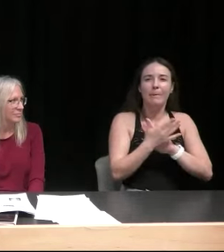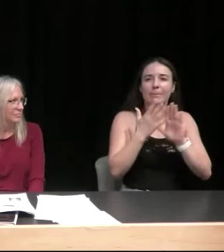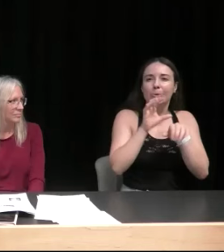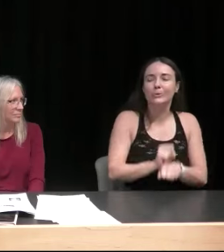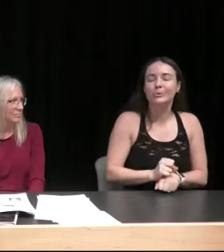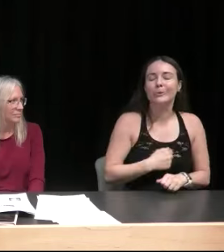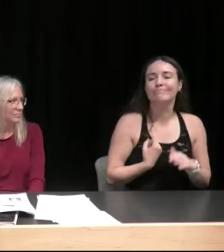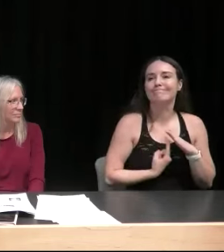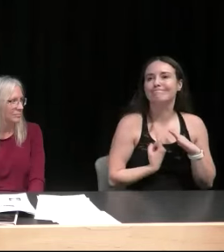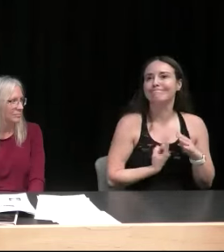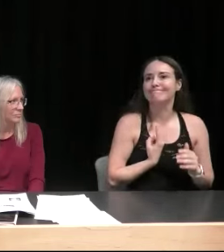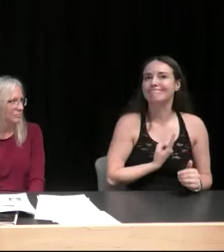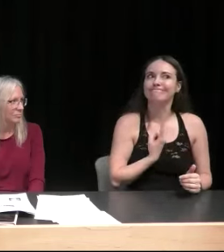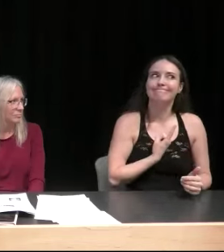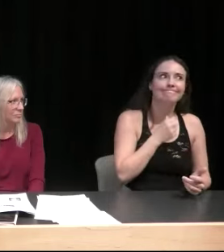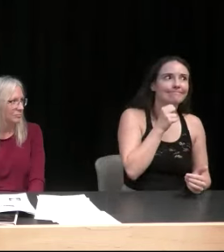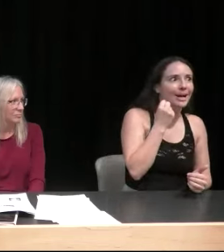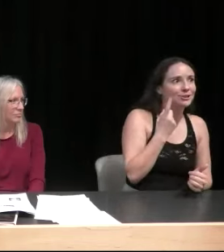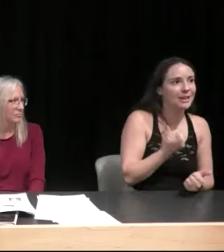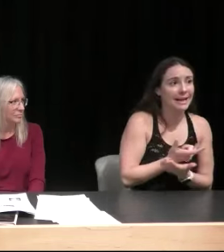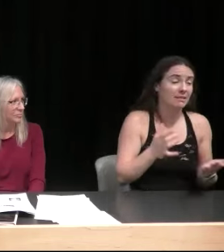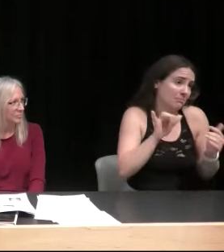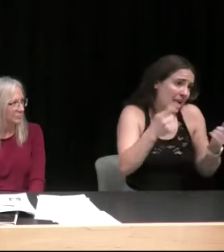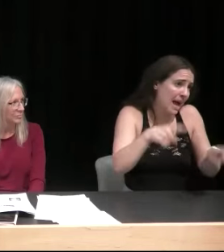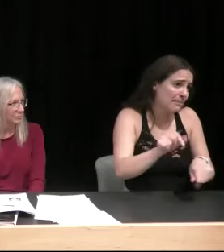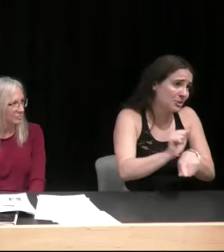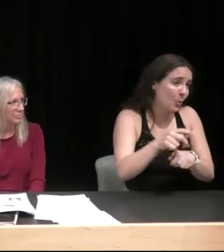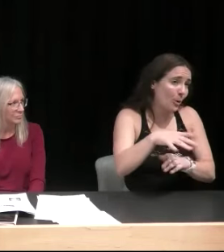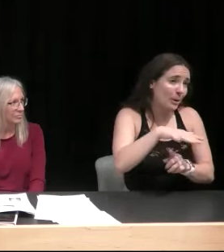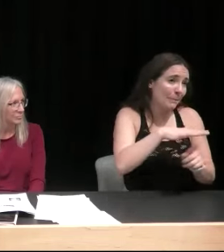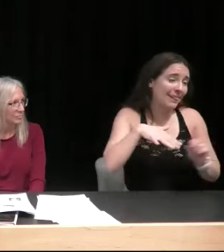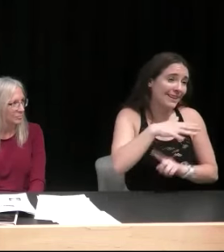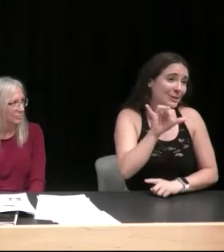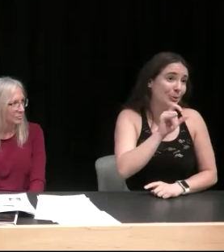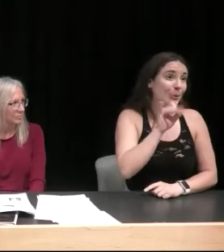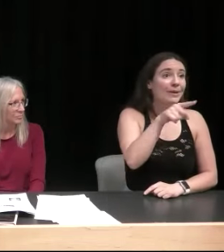other hearing people you don't understand anything so you are used to being isolated